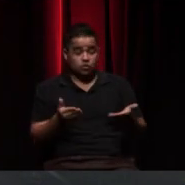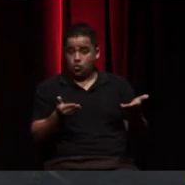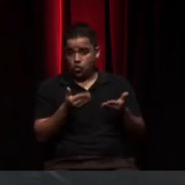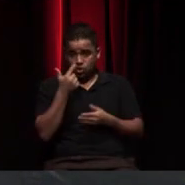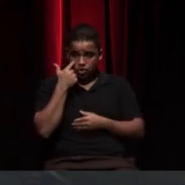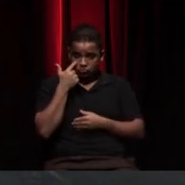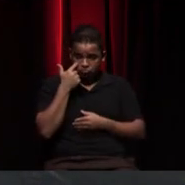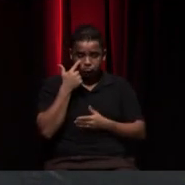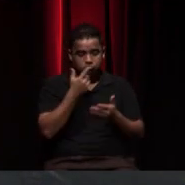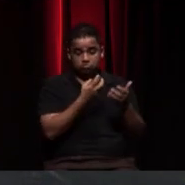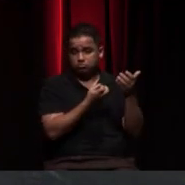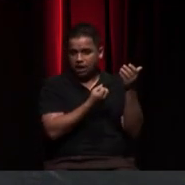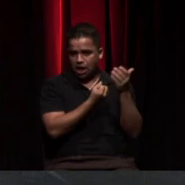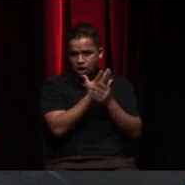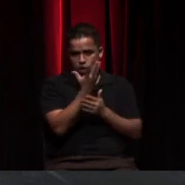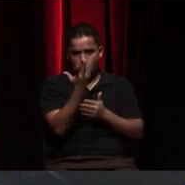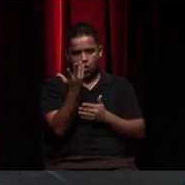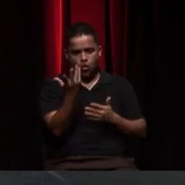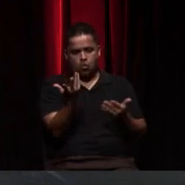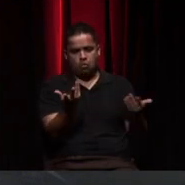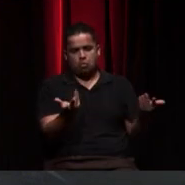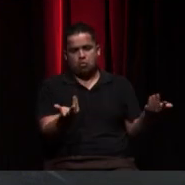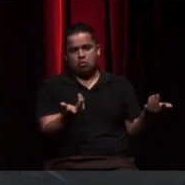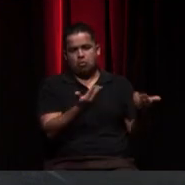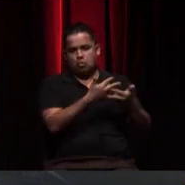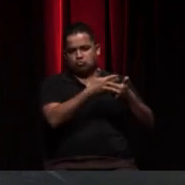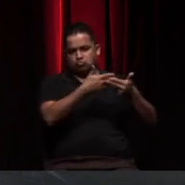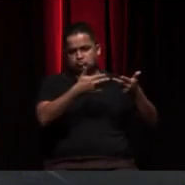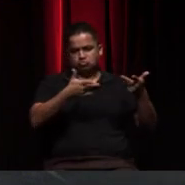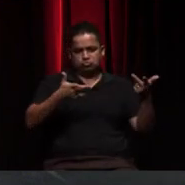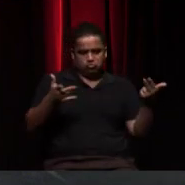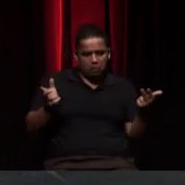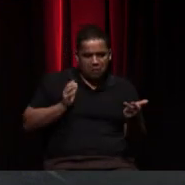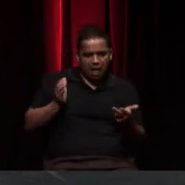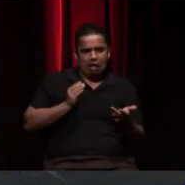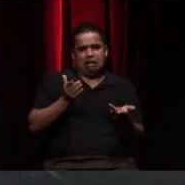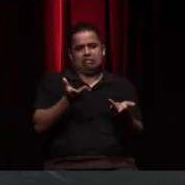that guy created an empire of service, information,